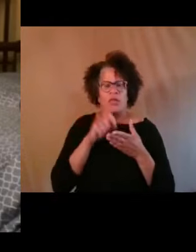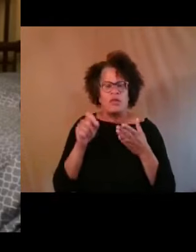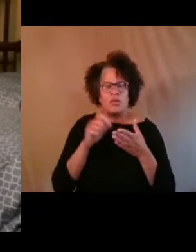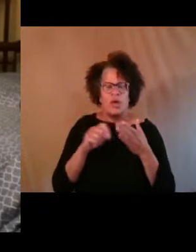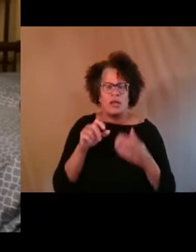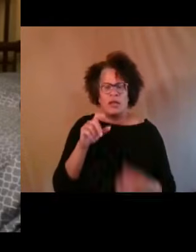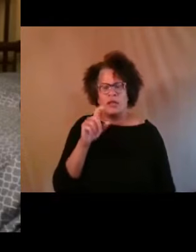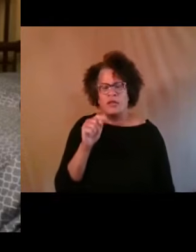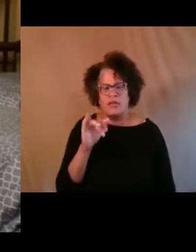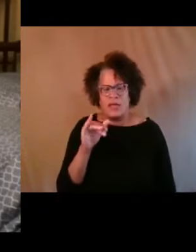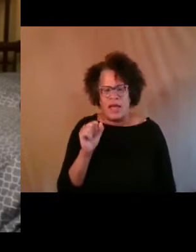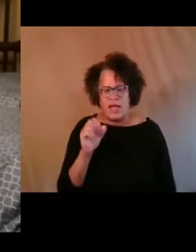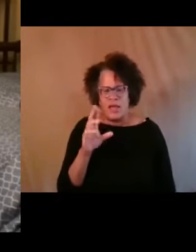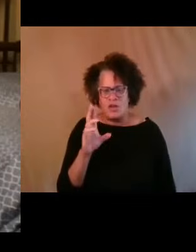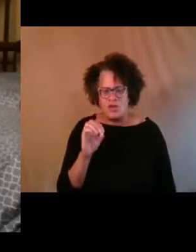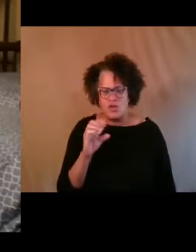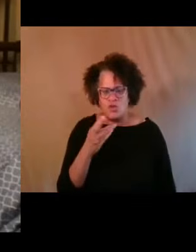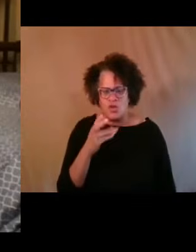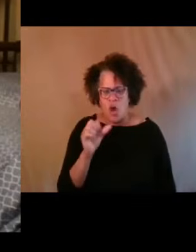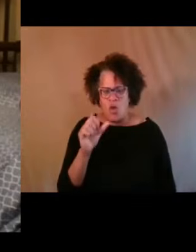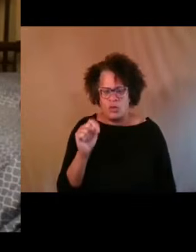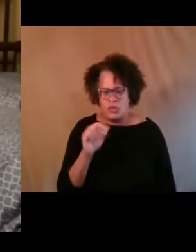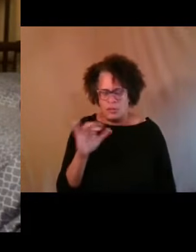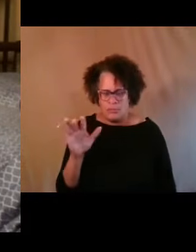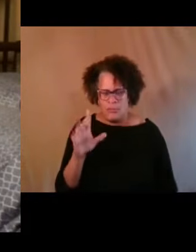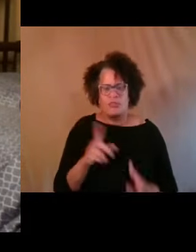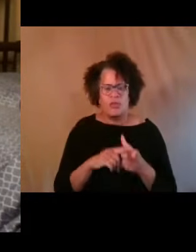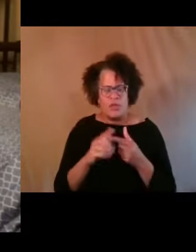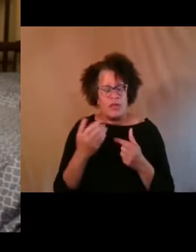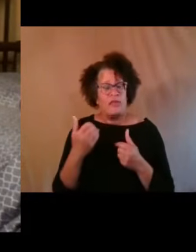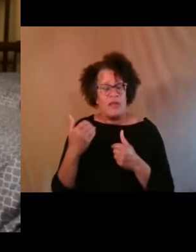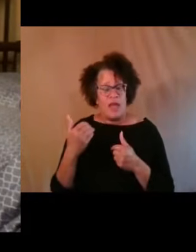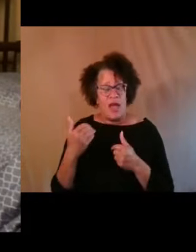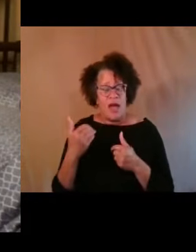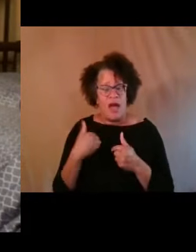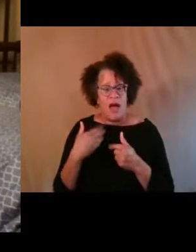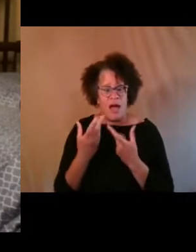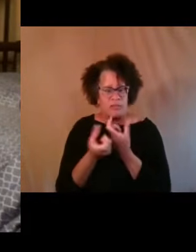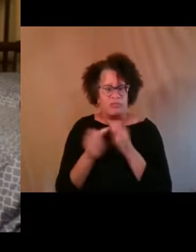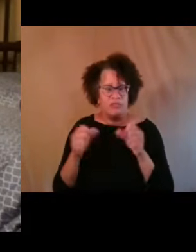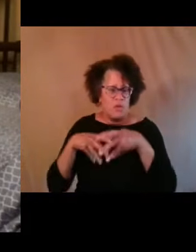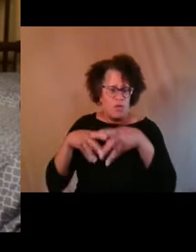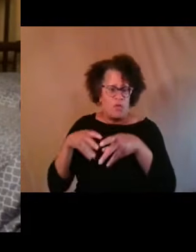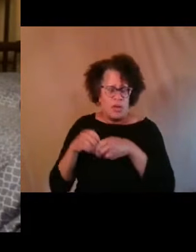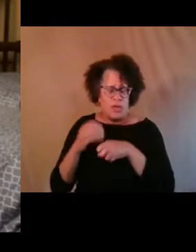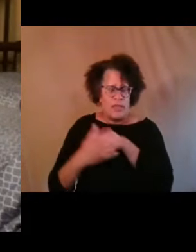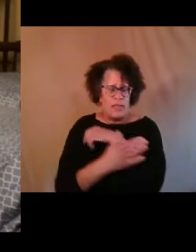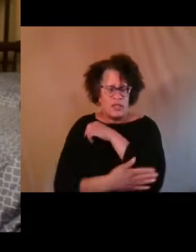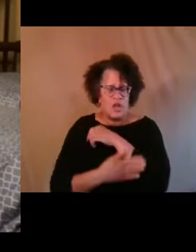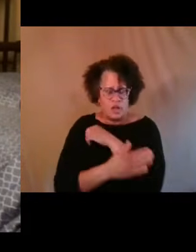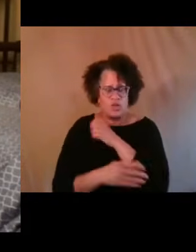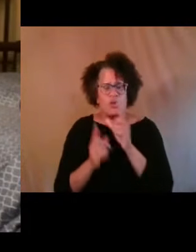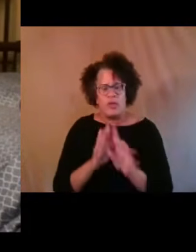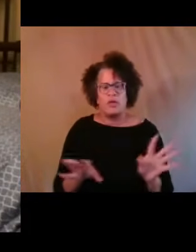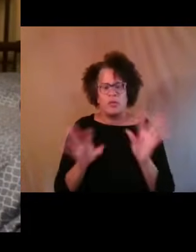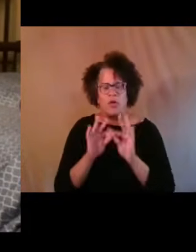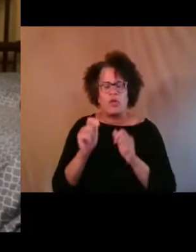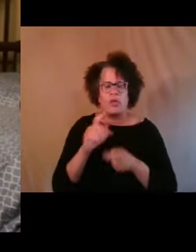who said that if we're going to have a reparations movement in this country, we need a spiritual renewal.